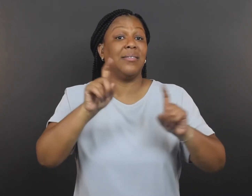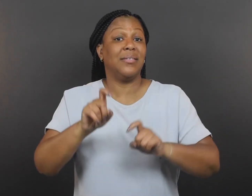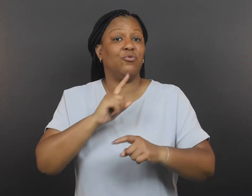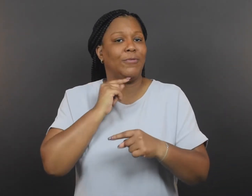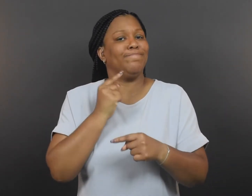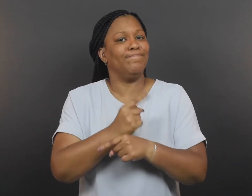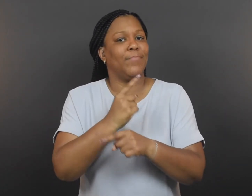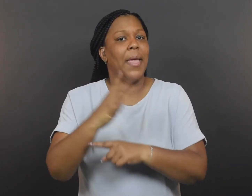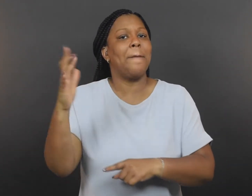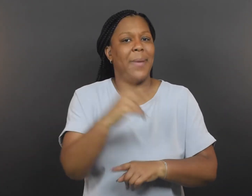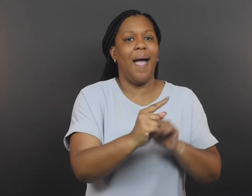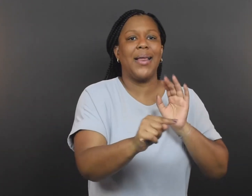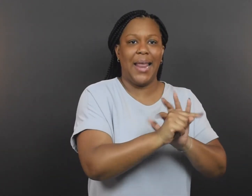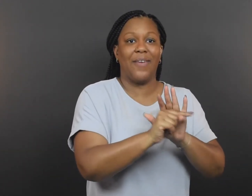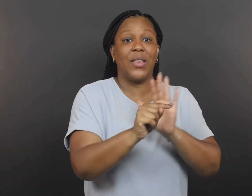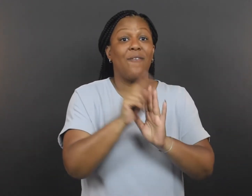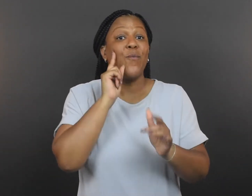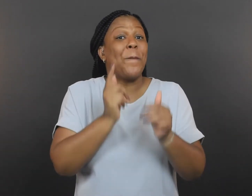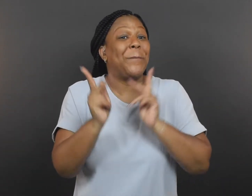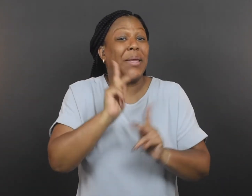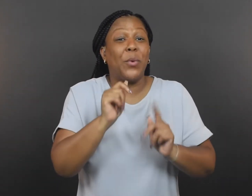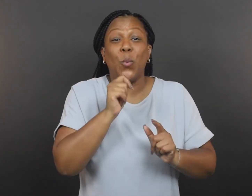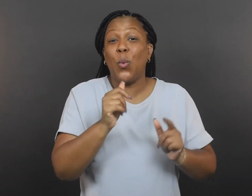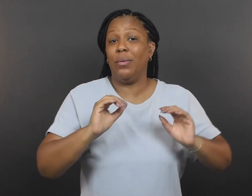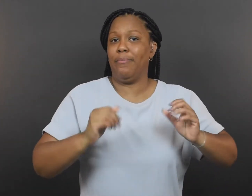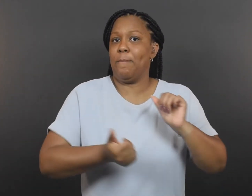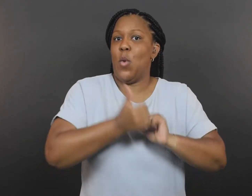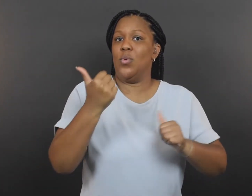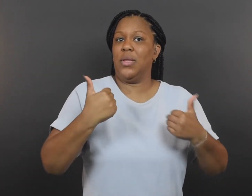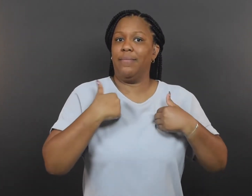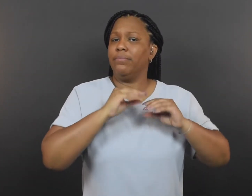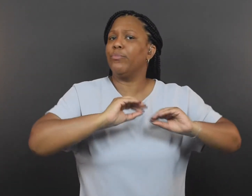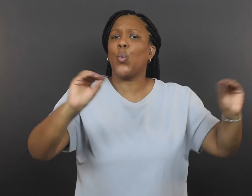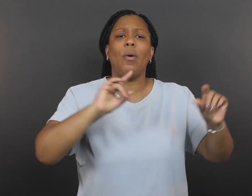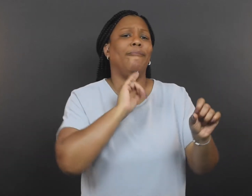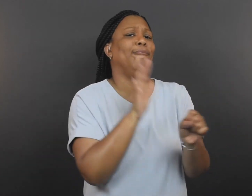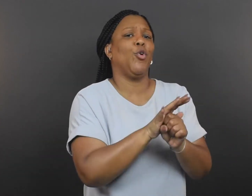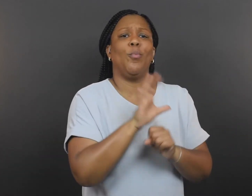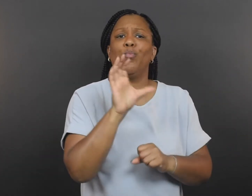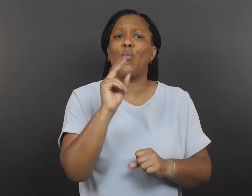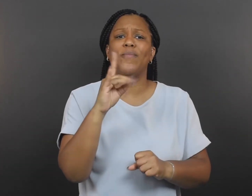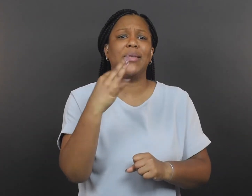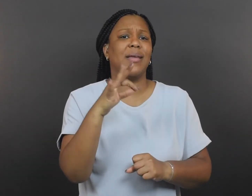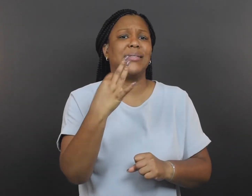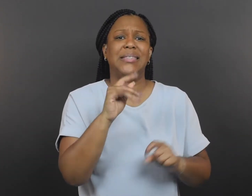test correctly came back negative for most people without confirmed COVID-19 disease.